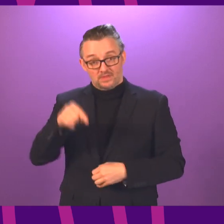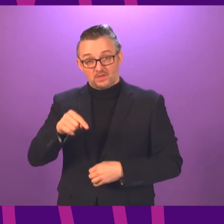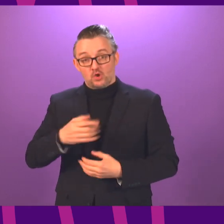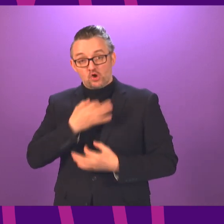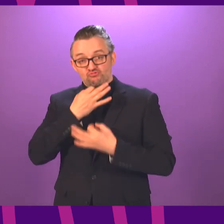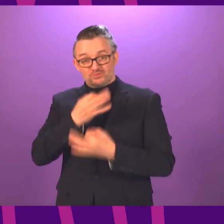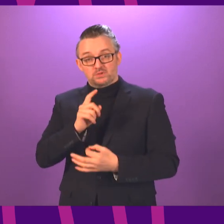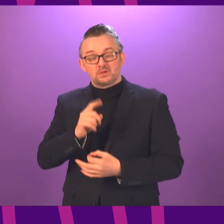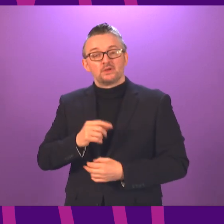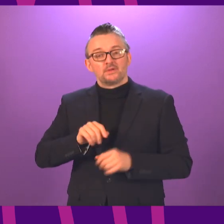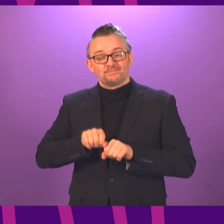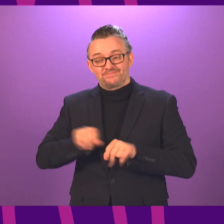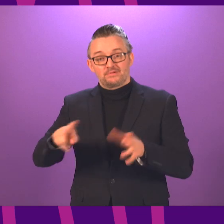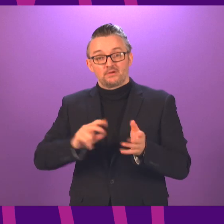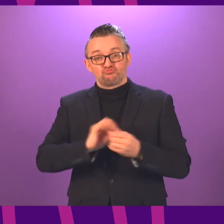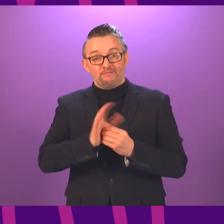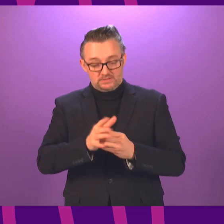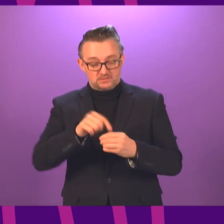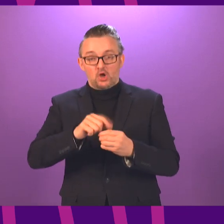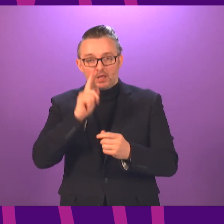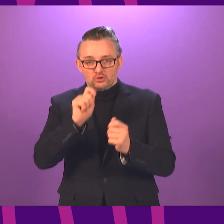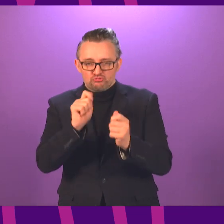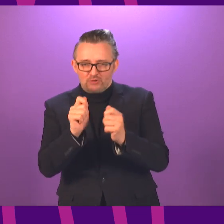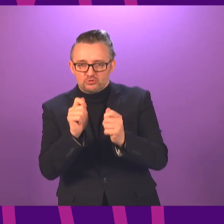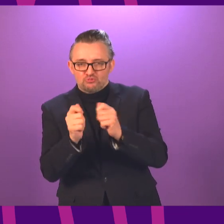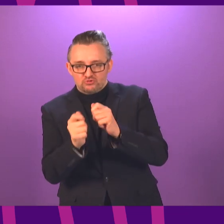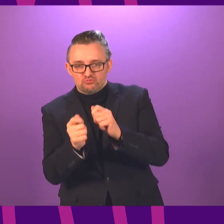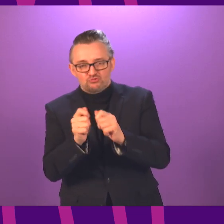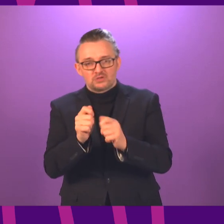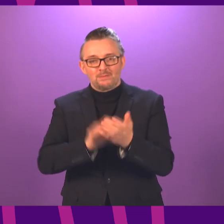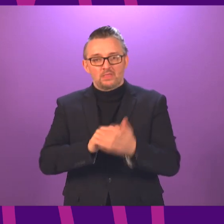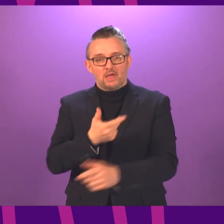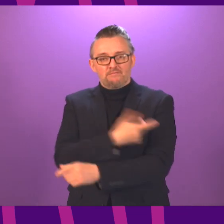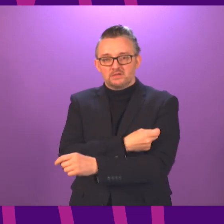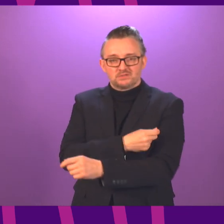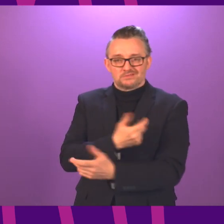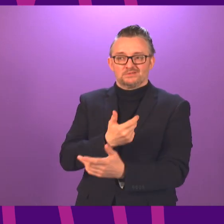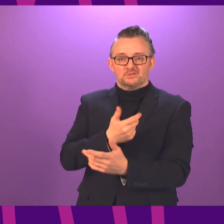mutating and new variants emerging that could undermine our vaccines. Therefore maximum